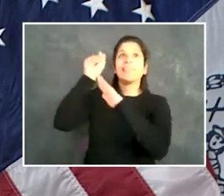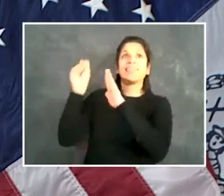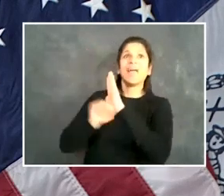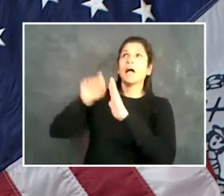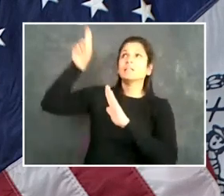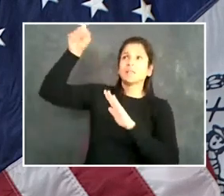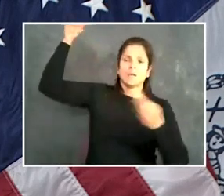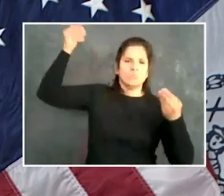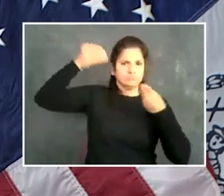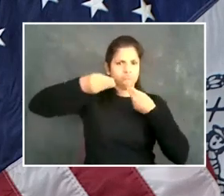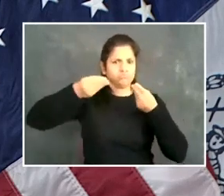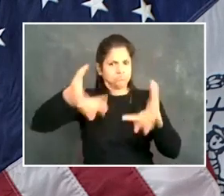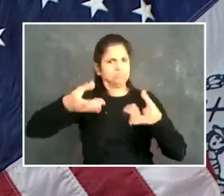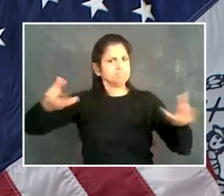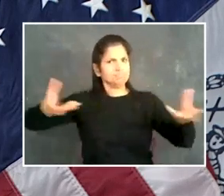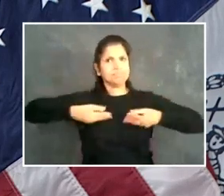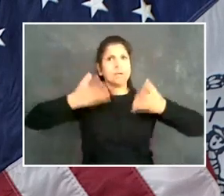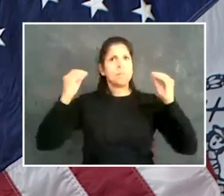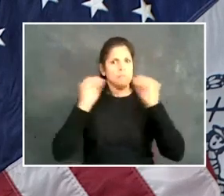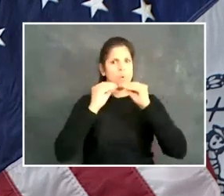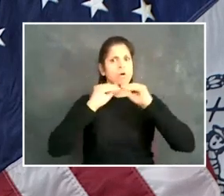THE EXTENT WE ARE TALKING